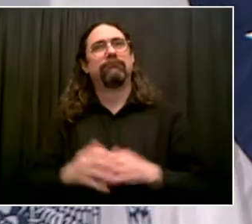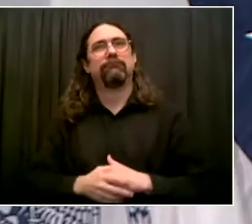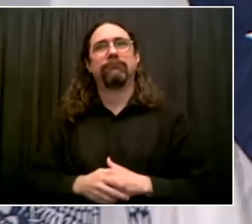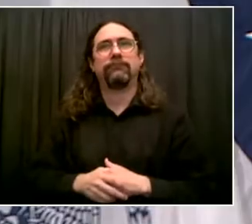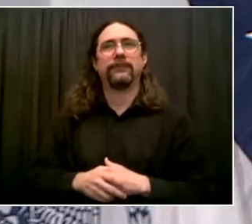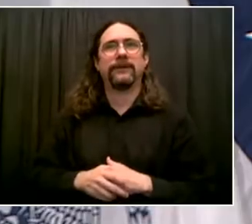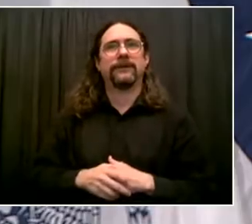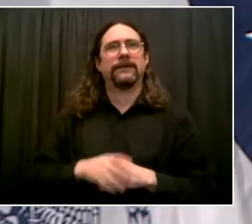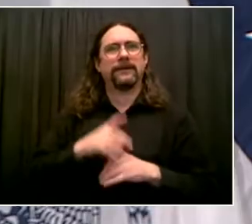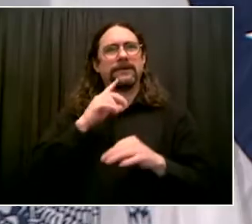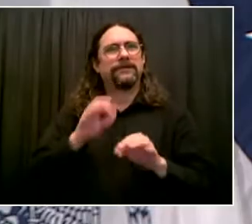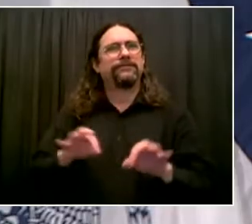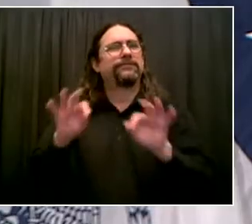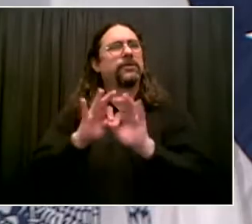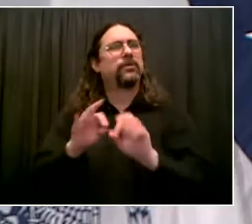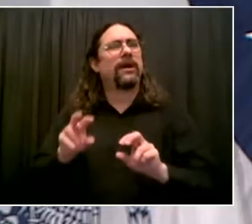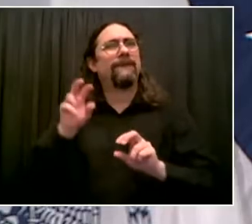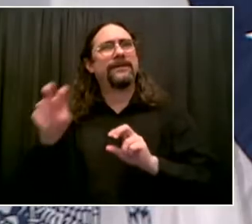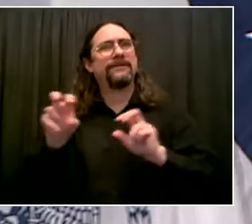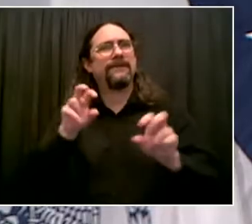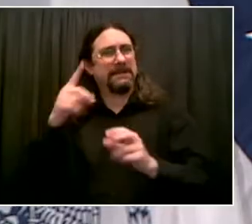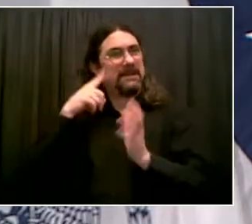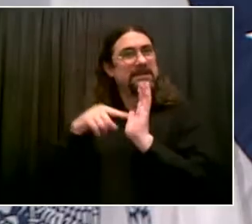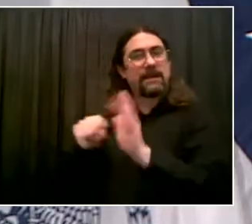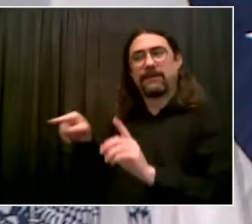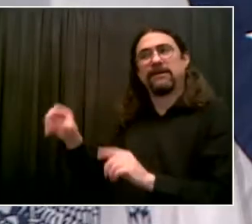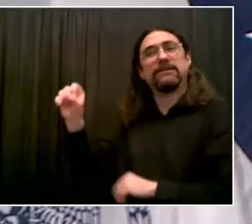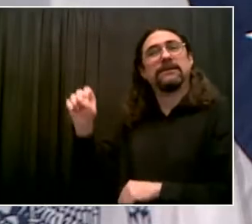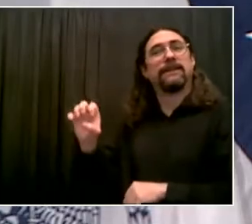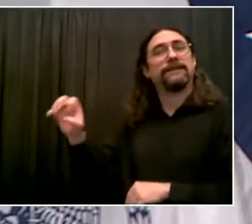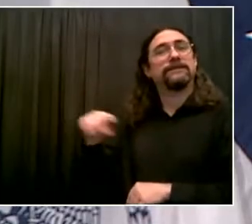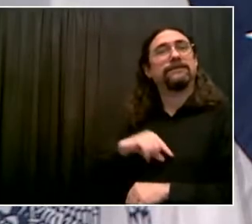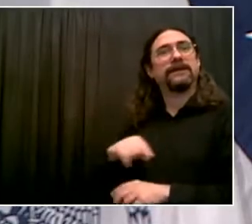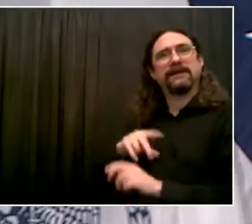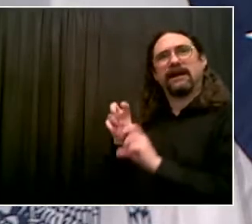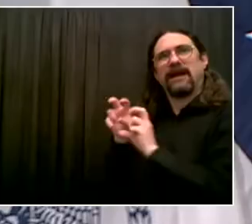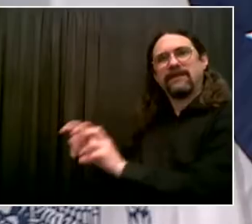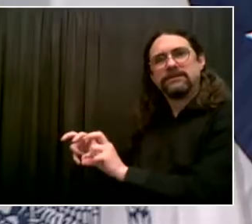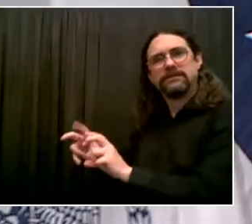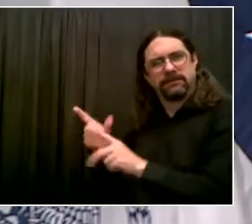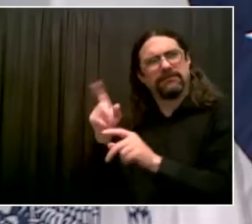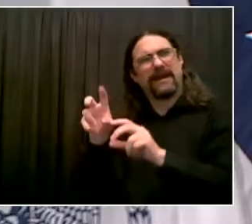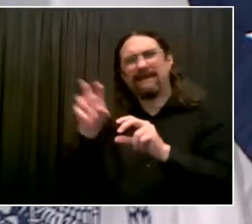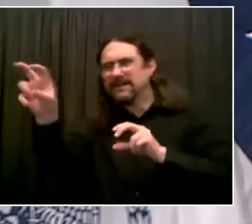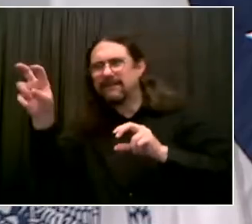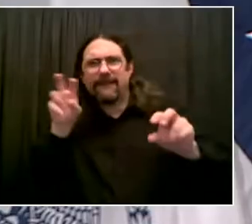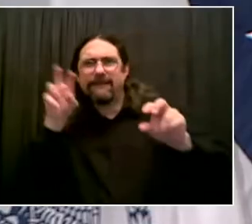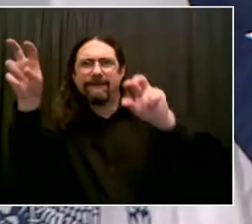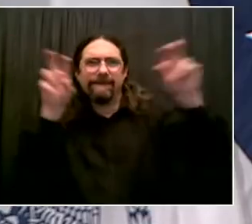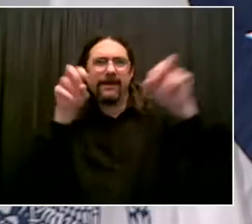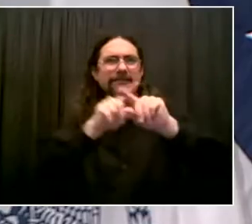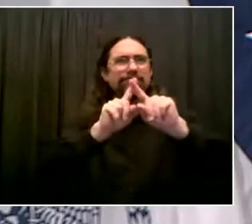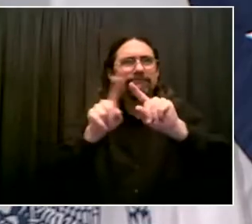FORWARD. NOW, WE KNOW THAT INEVSTING IN NEIGHBORS IS CRUCIAL TO SAFETY.